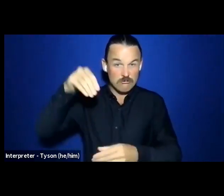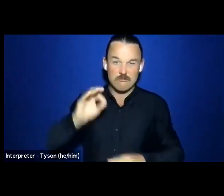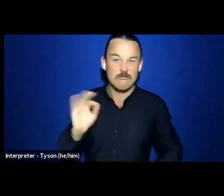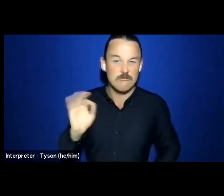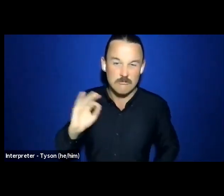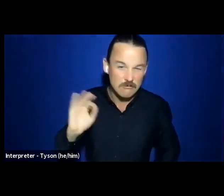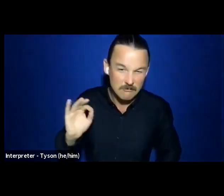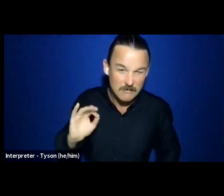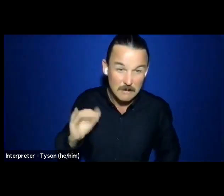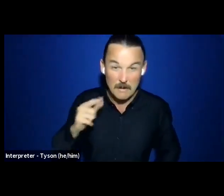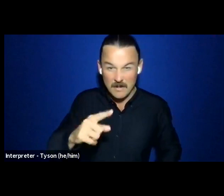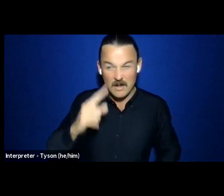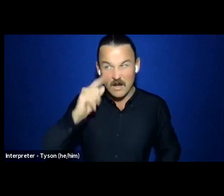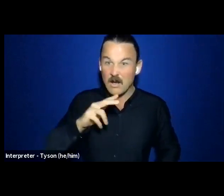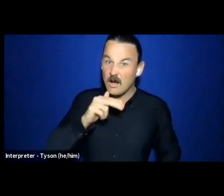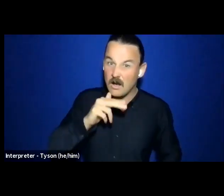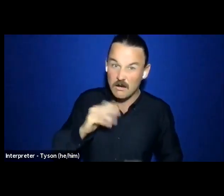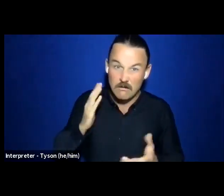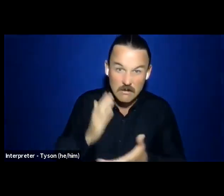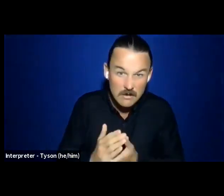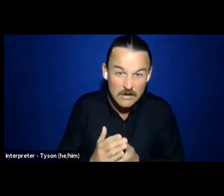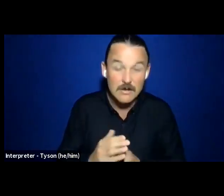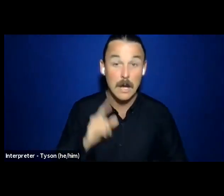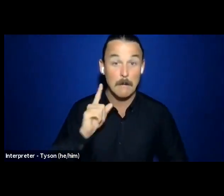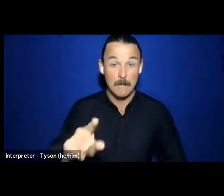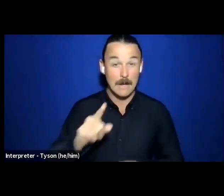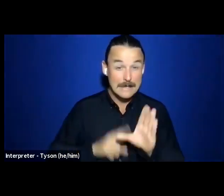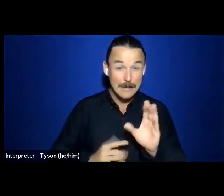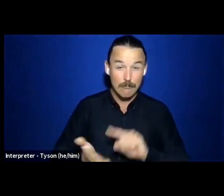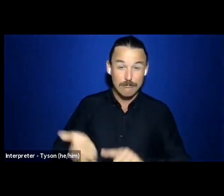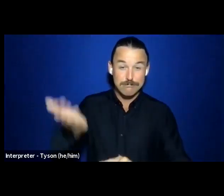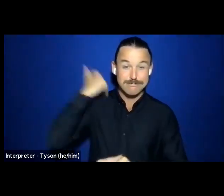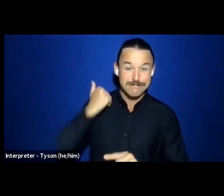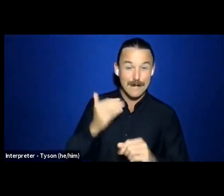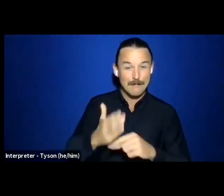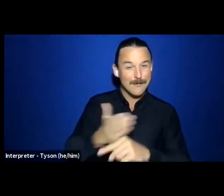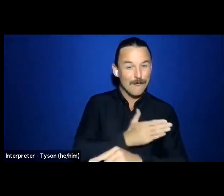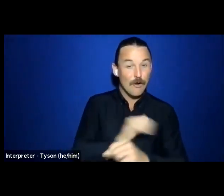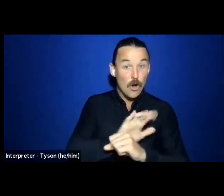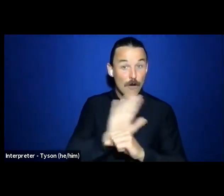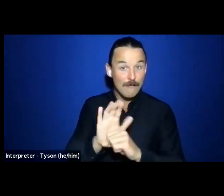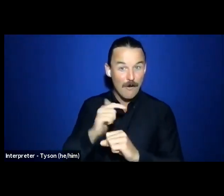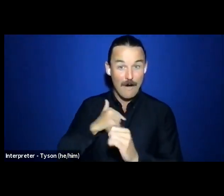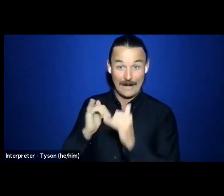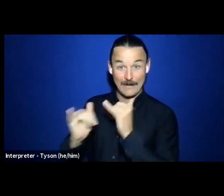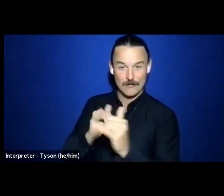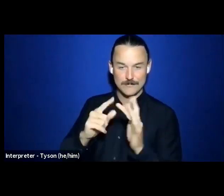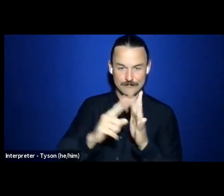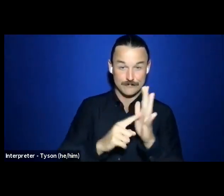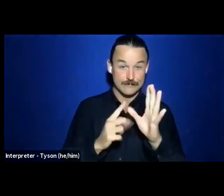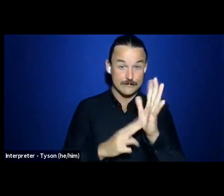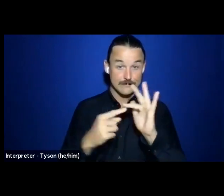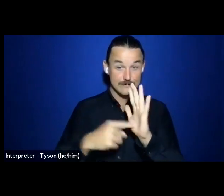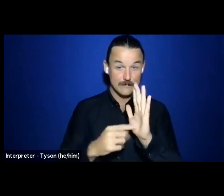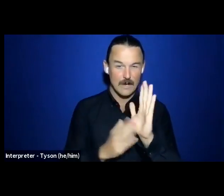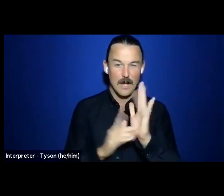overwhelm 't be over in 2022 which might seem overwhelming, but several years ago. go in pre K over times in pre K over times, I got to interview. Jerry